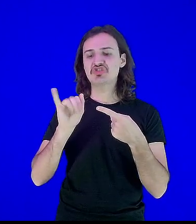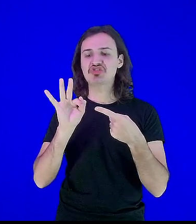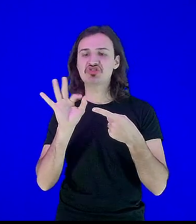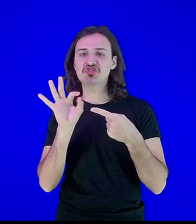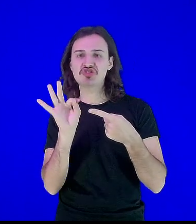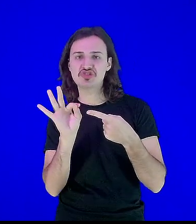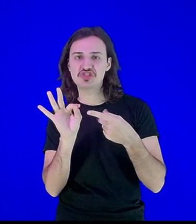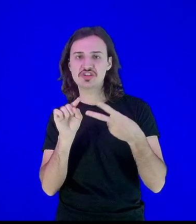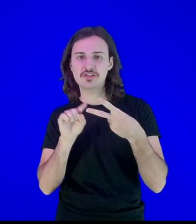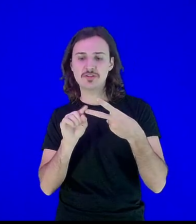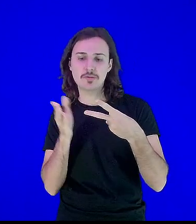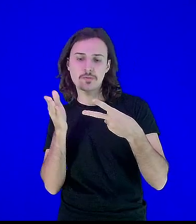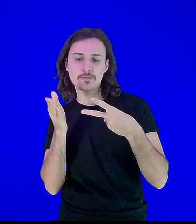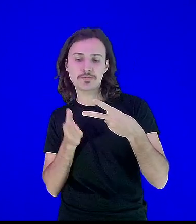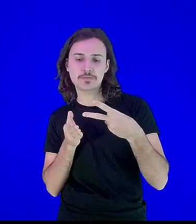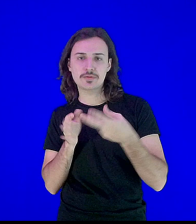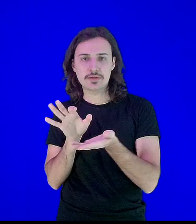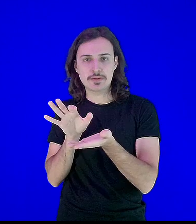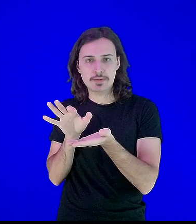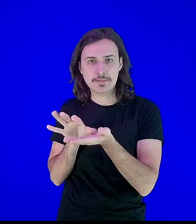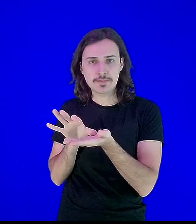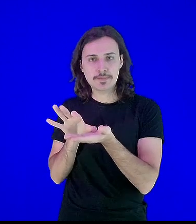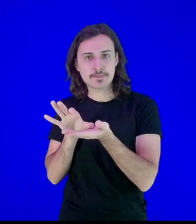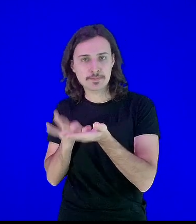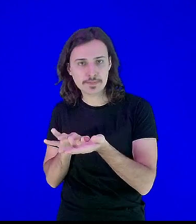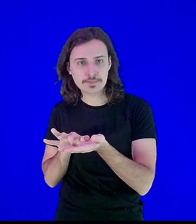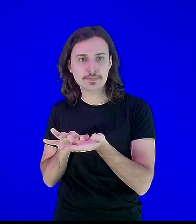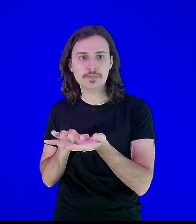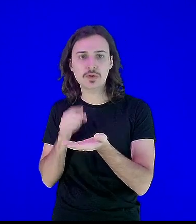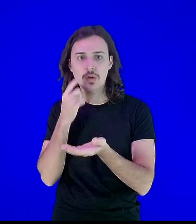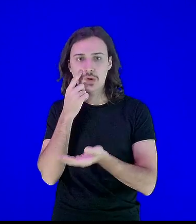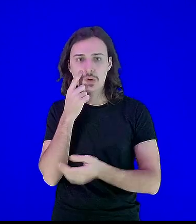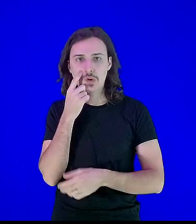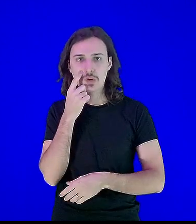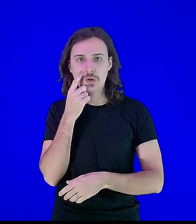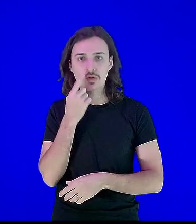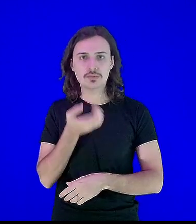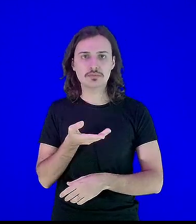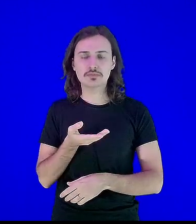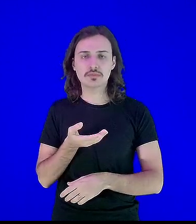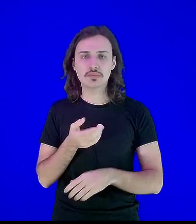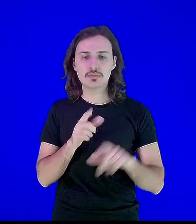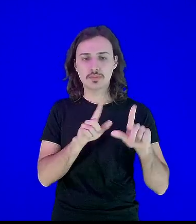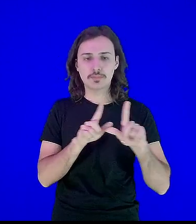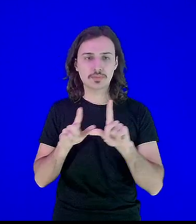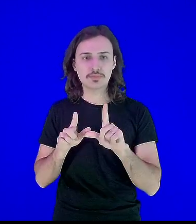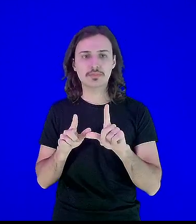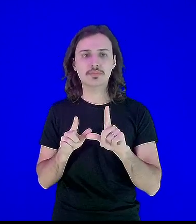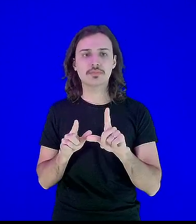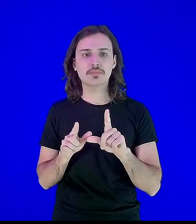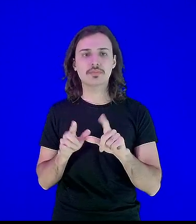you're going to have another box here and you can add anything you want for example, I don't know, "olá"